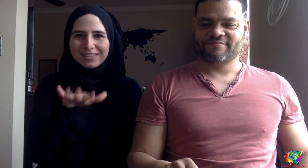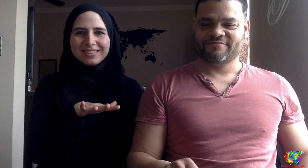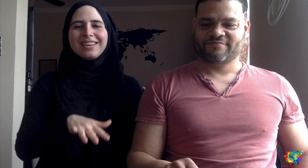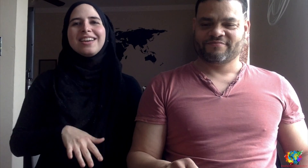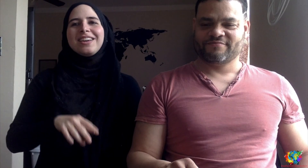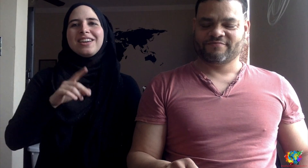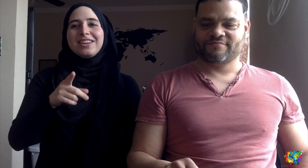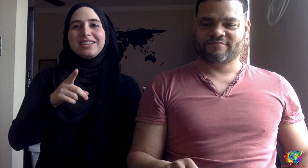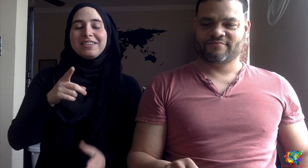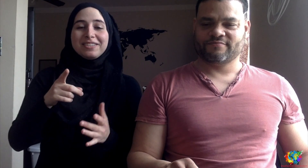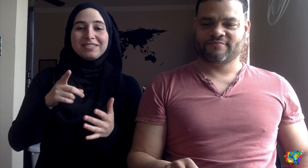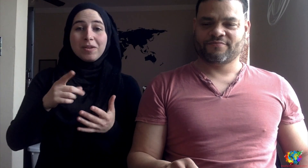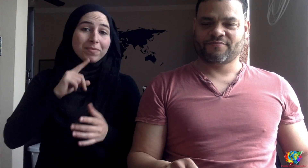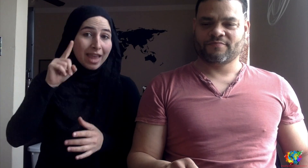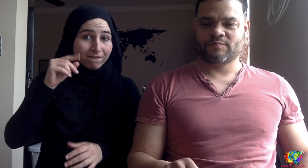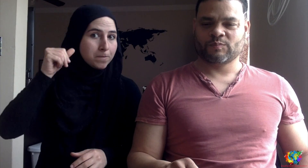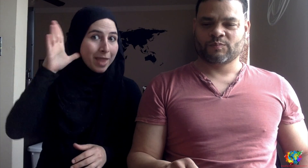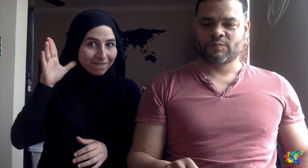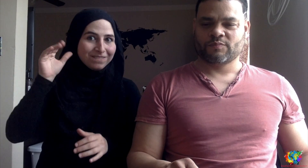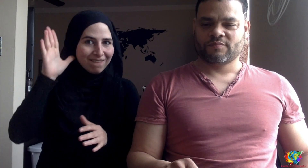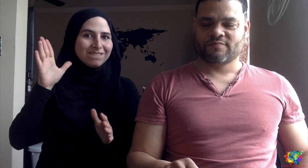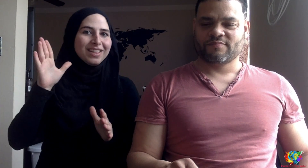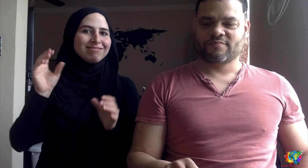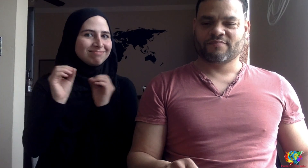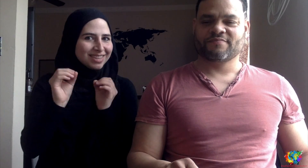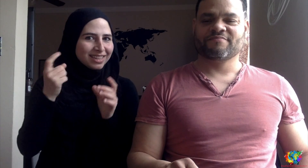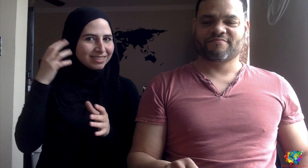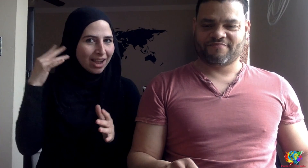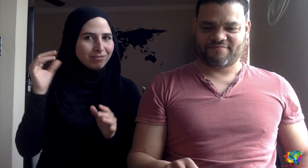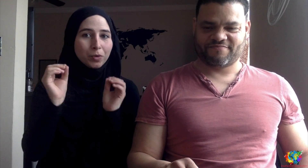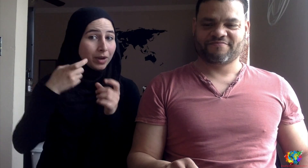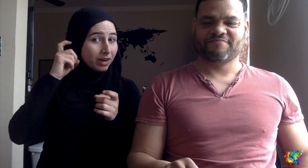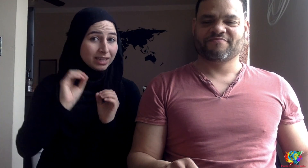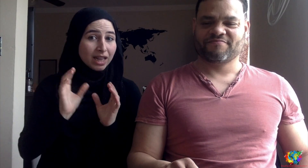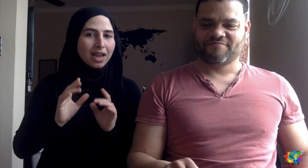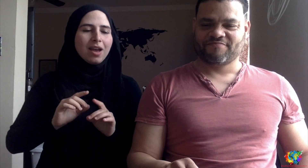Zee: She is profoundly Deaf. She can't hear at all, no sounds. No hearing aids